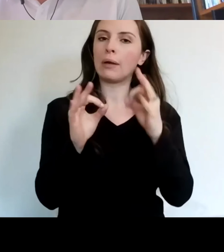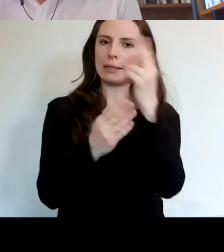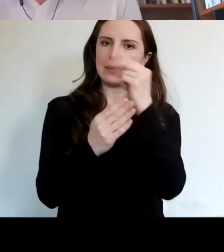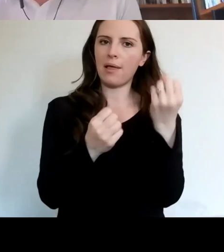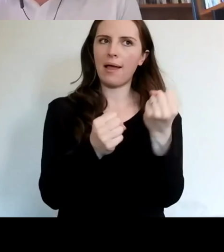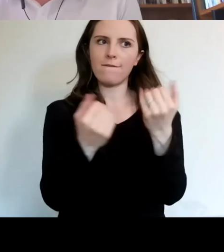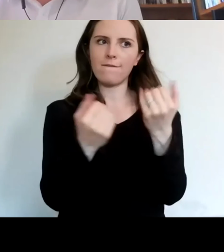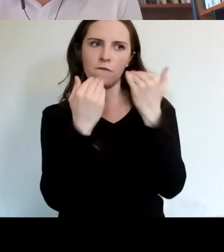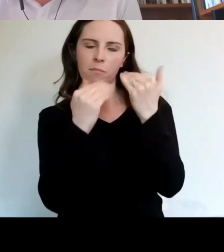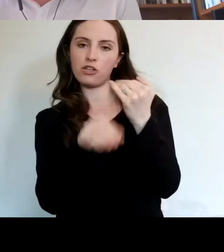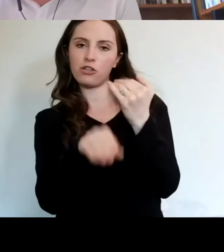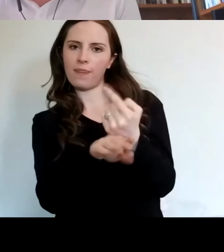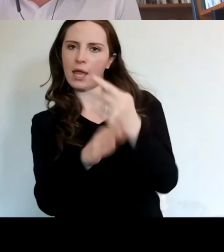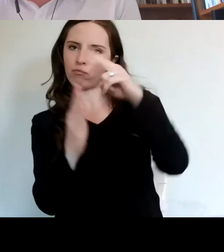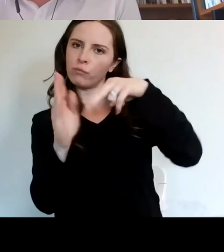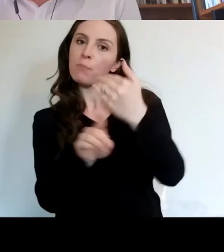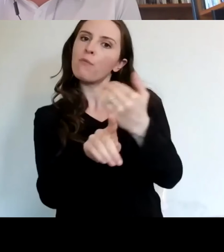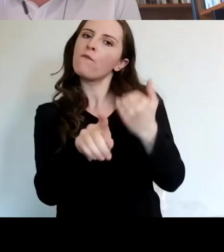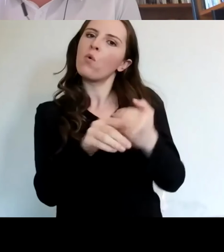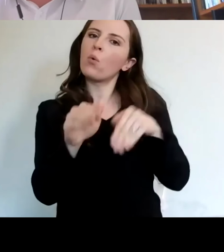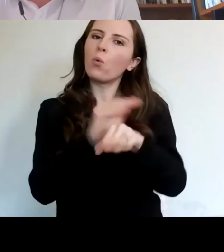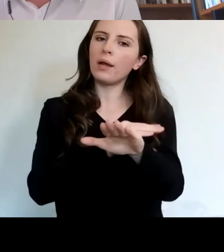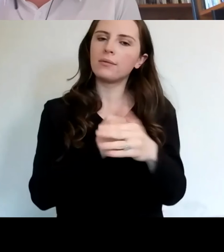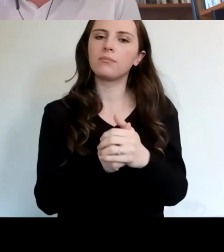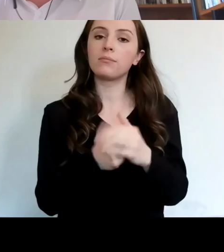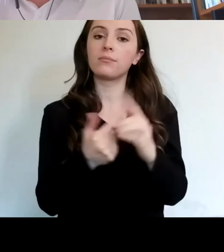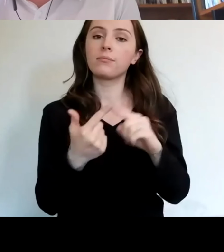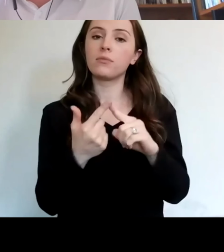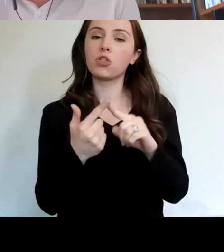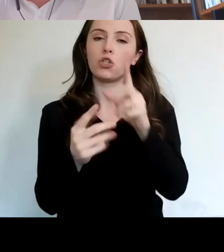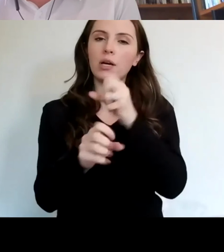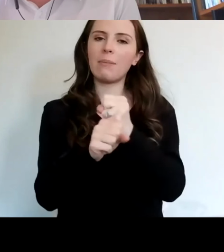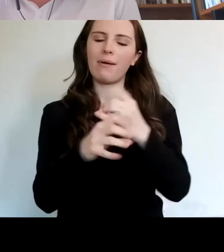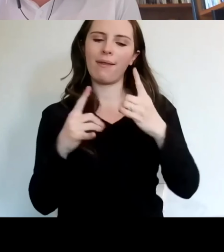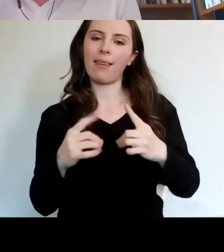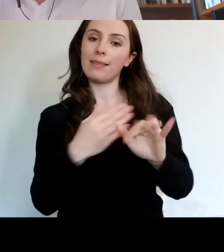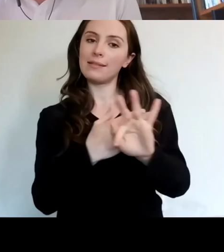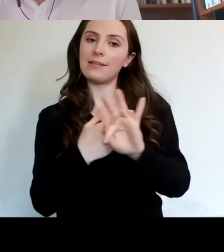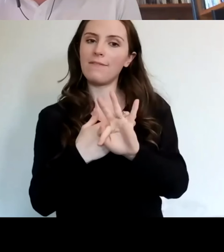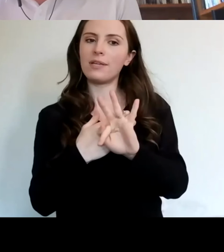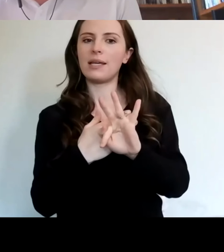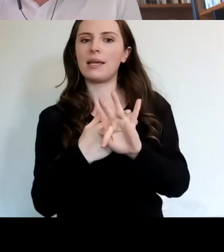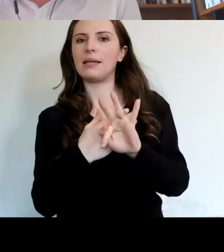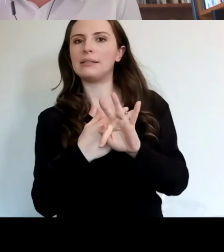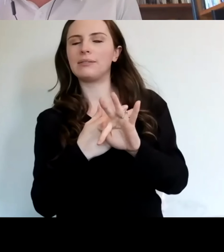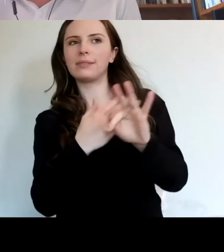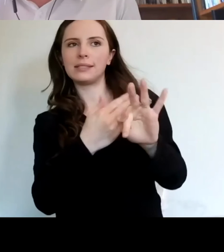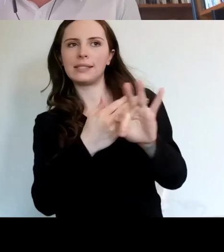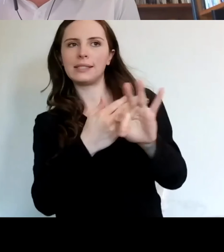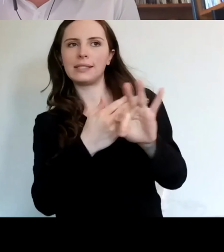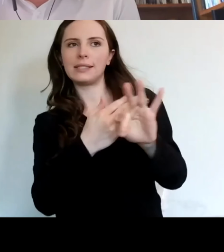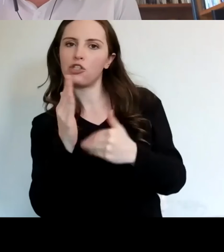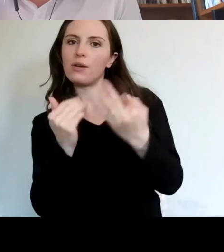Ensure you address health and safety. So, safe evacuation for people with disabilities and ensure that you address accessibility